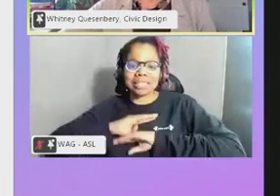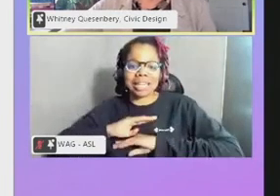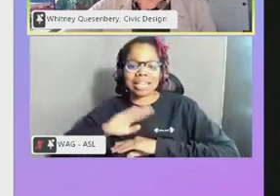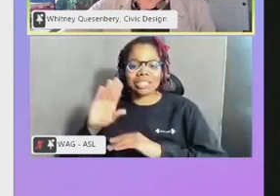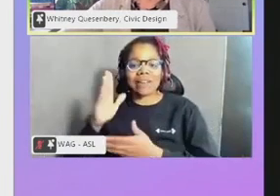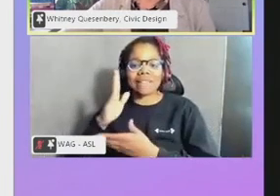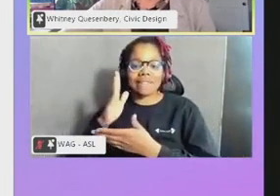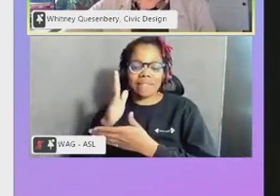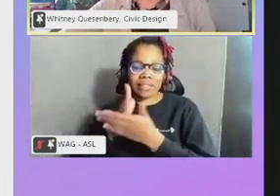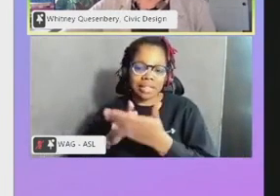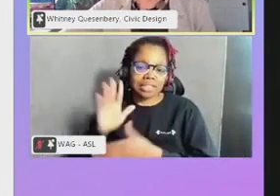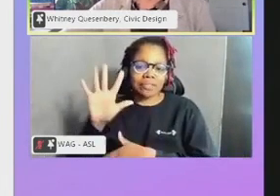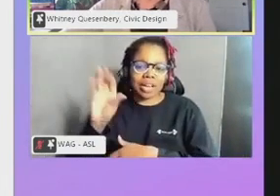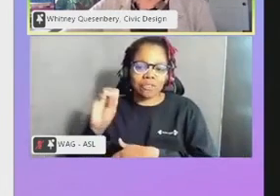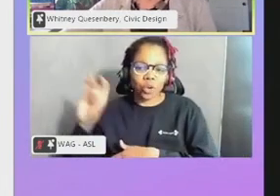addition